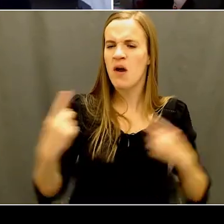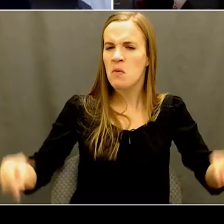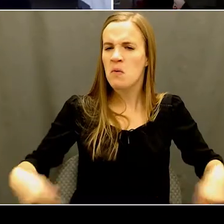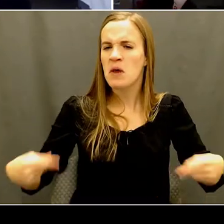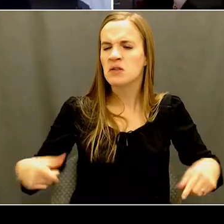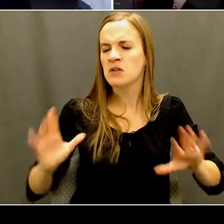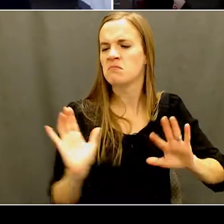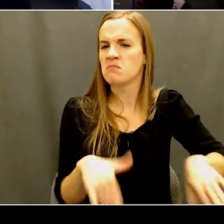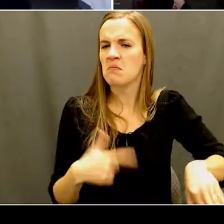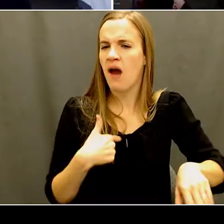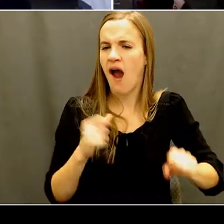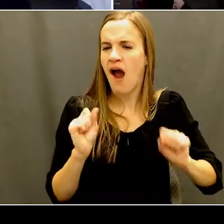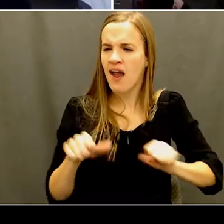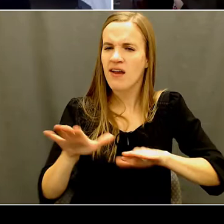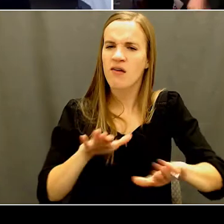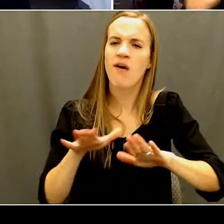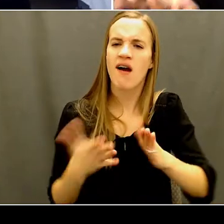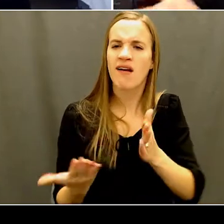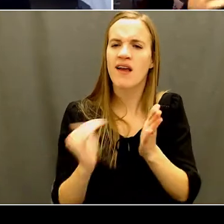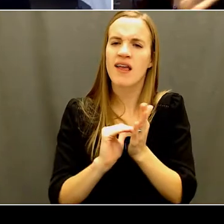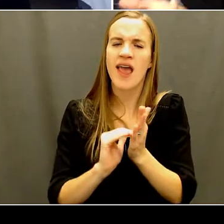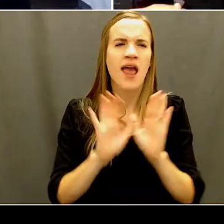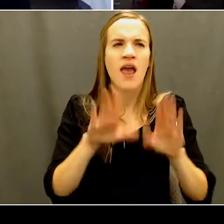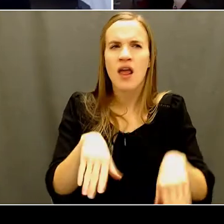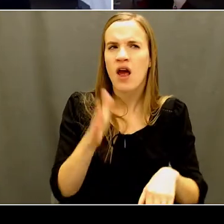disability, I'm going to, it's only going to take a matter of time and like,